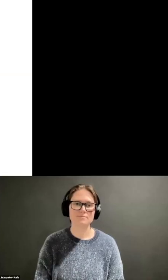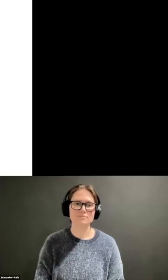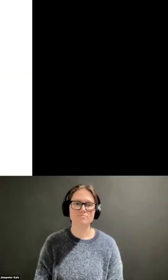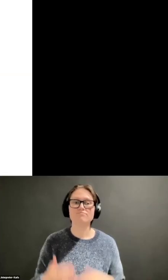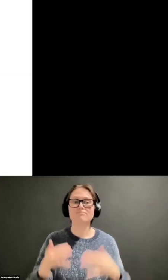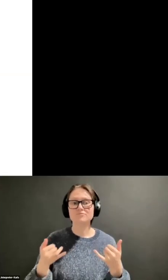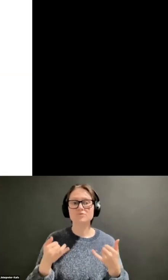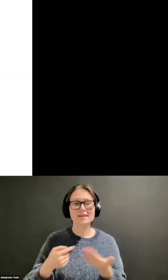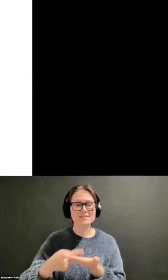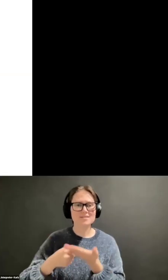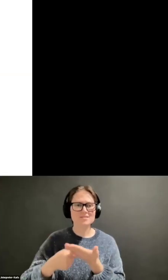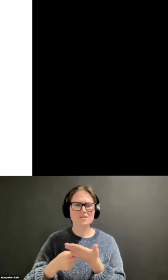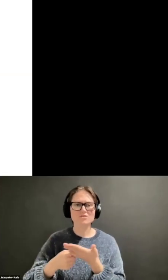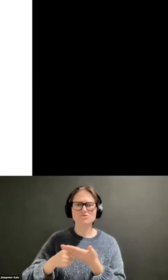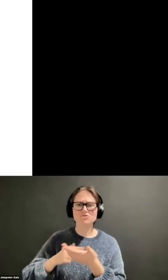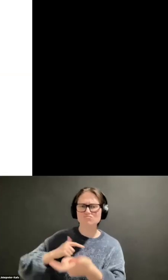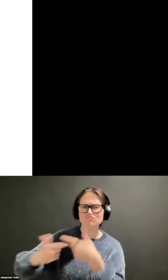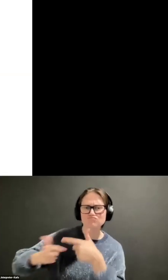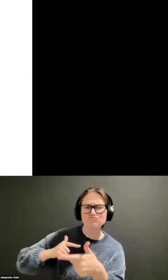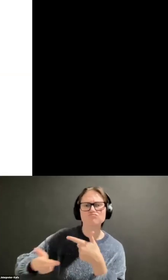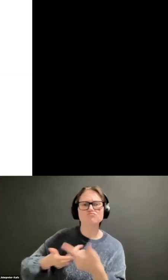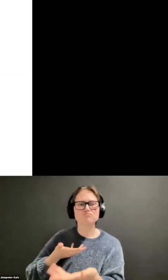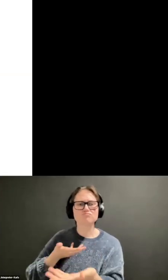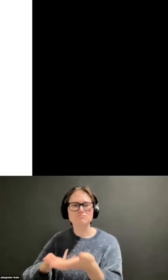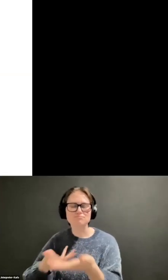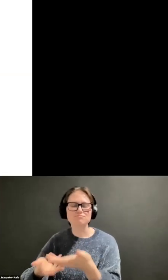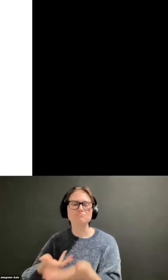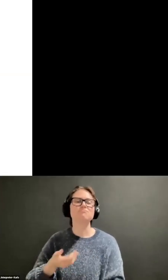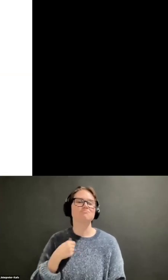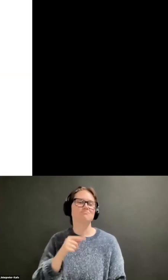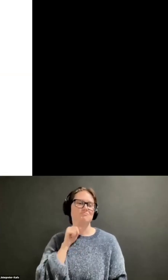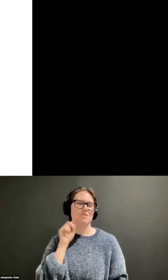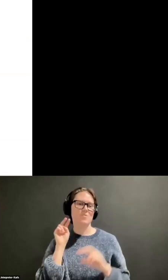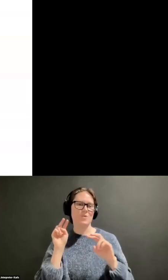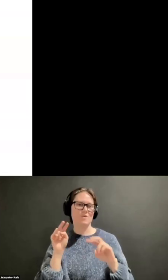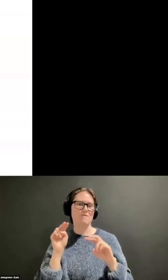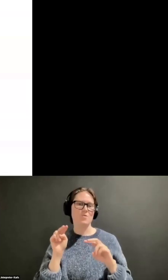forth. So I'm really looking forward to an amazing chat.